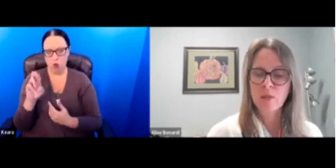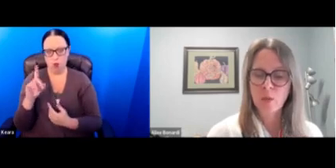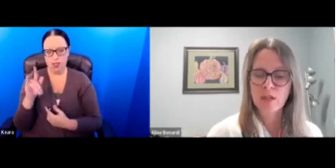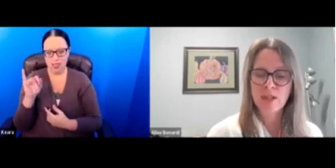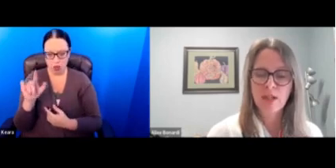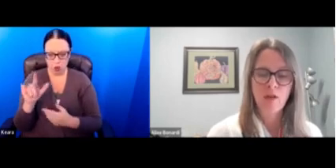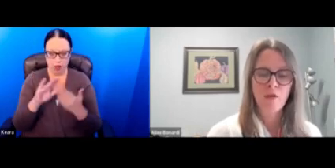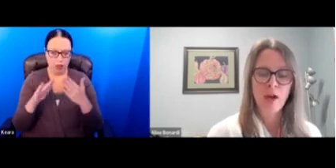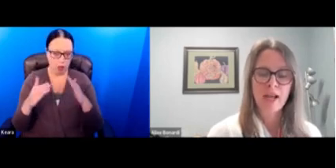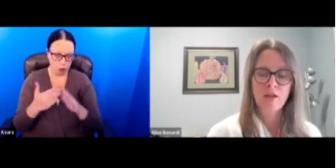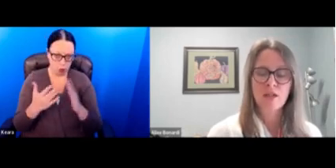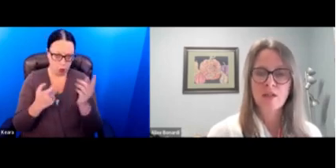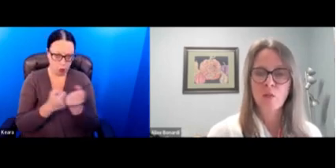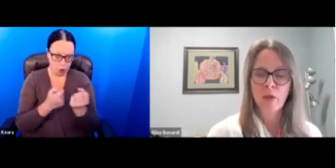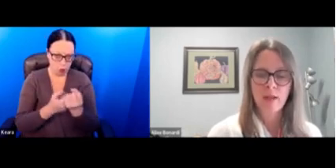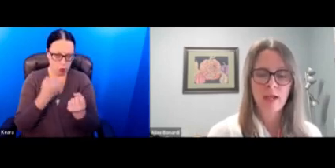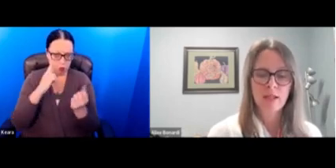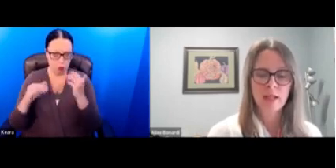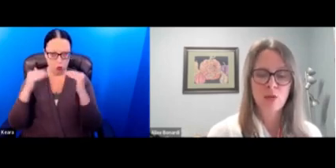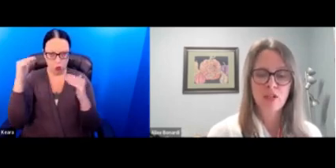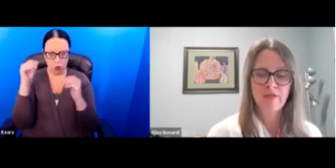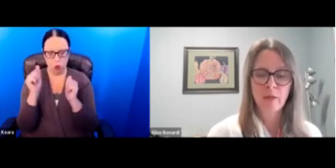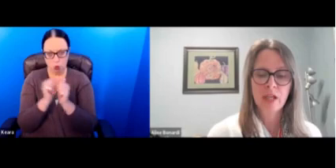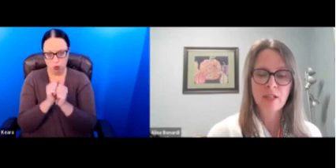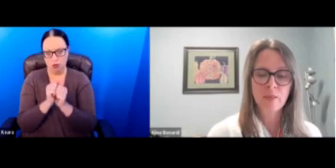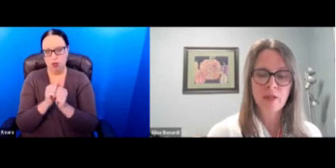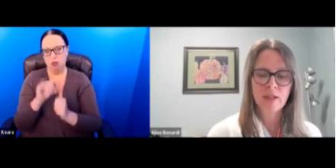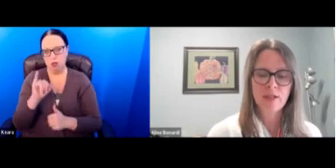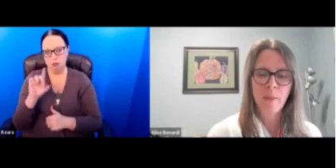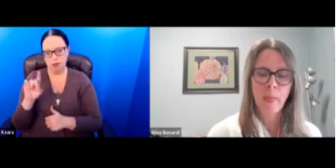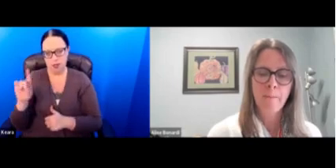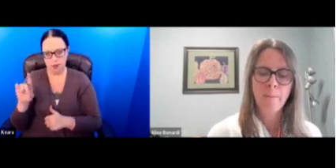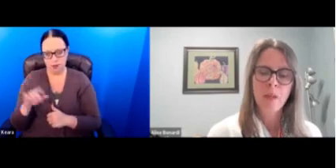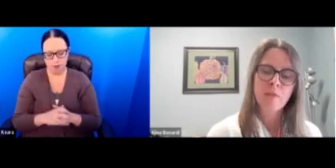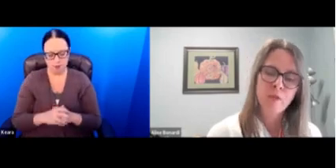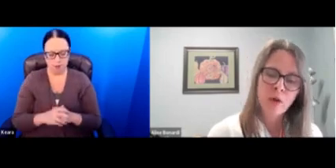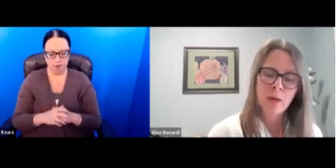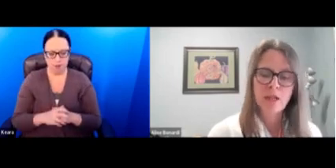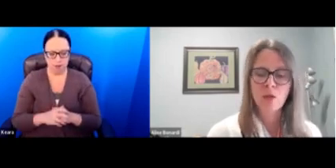supports for adults with intellectual and developmental disabilities. Before coming to